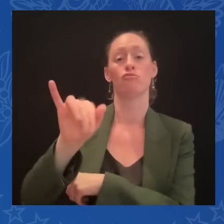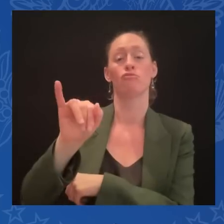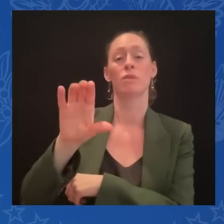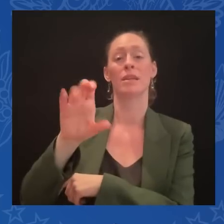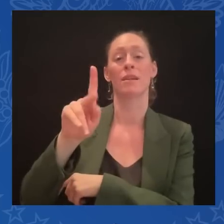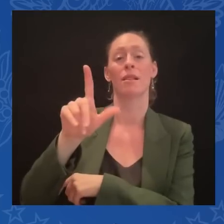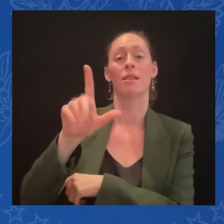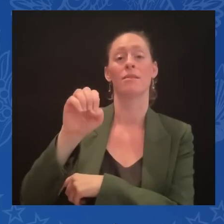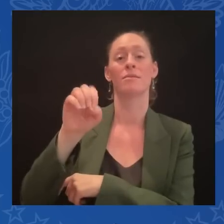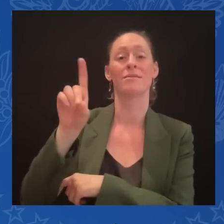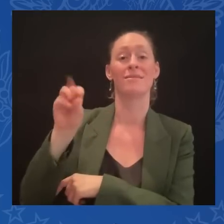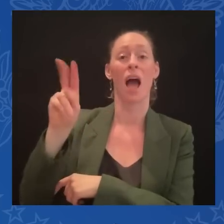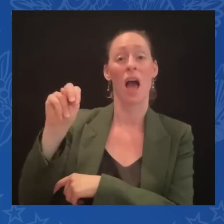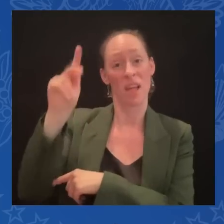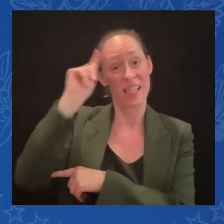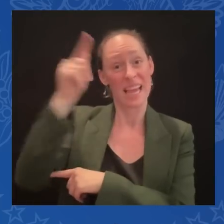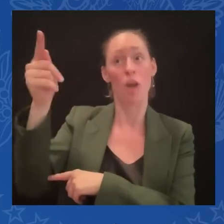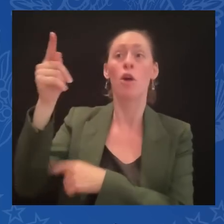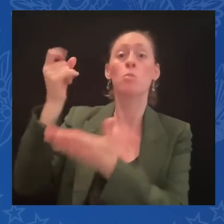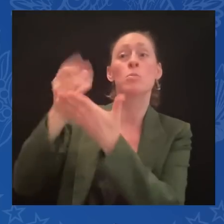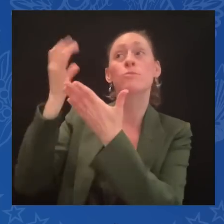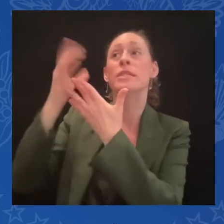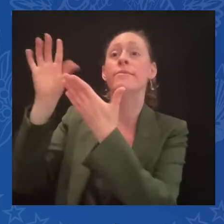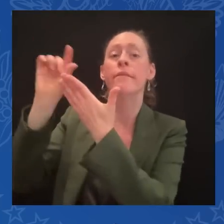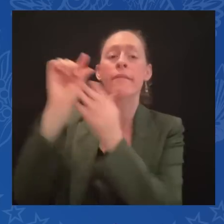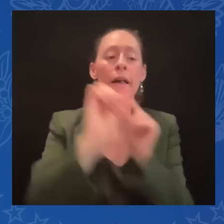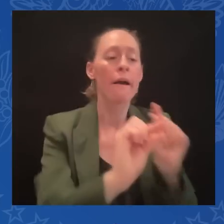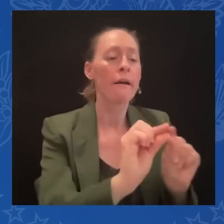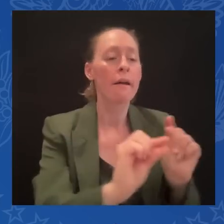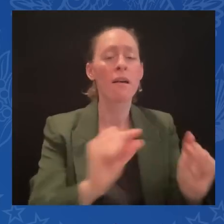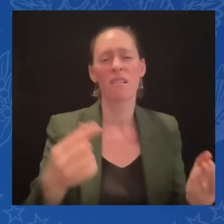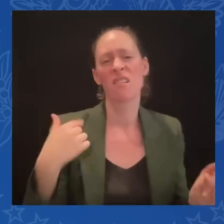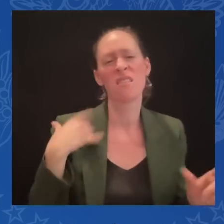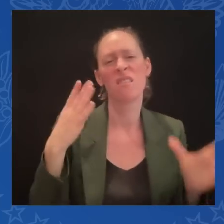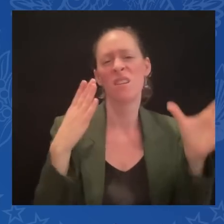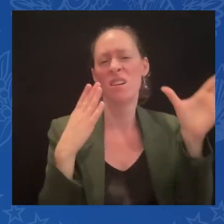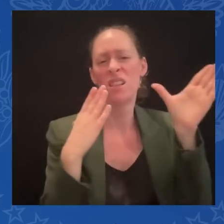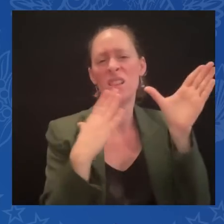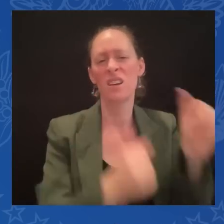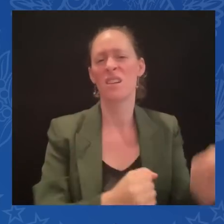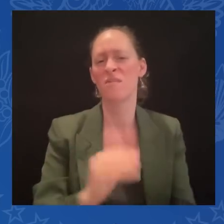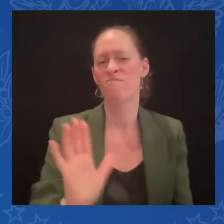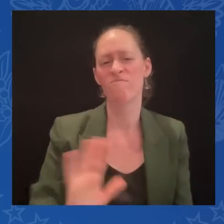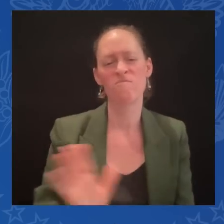It re- -- it -- it represented the moment when we walked away from how this country was built.